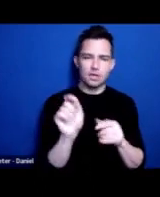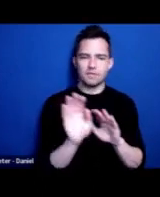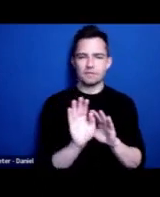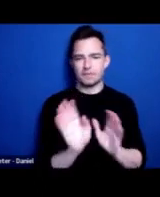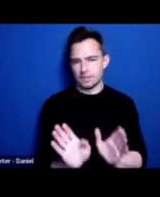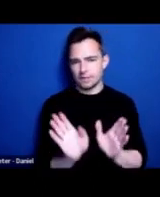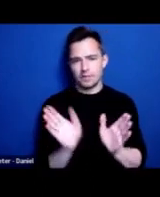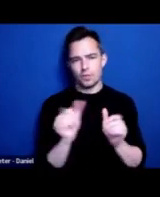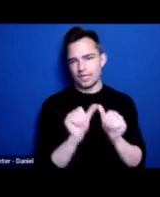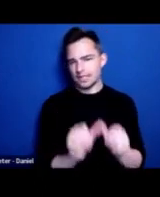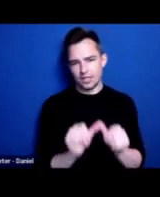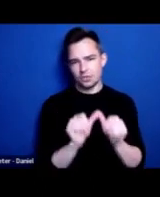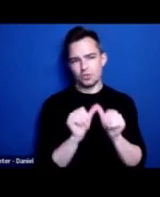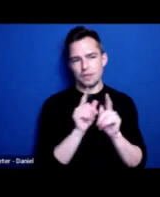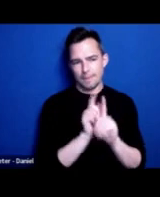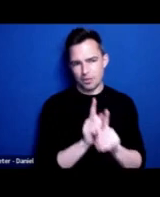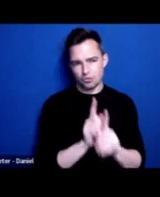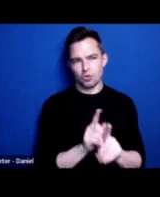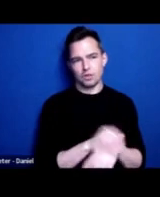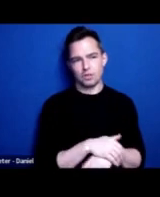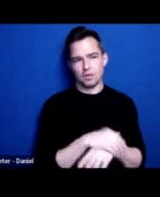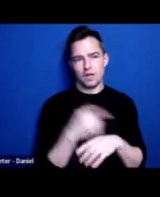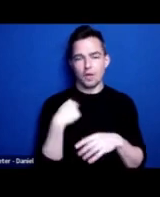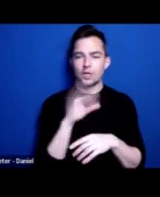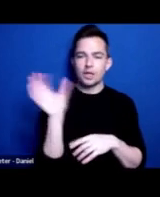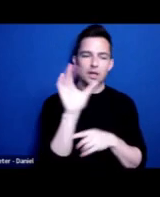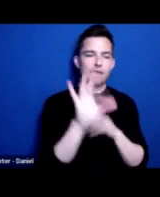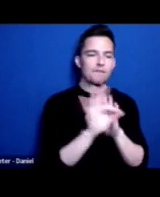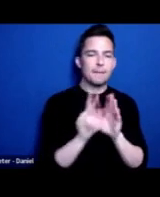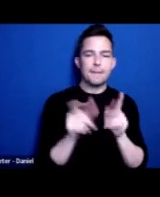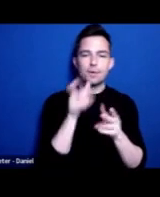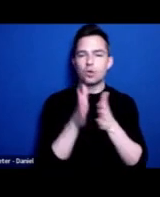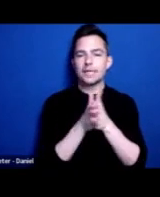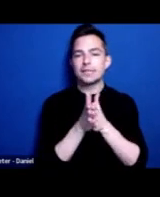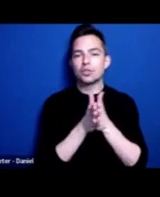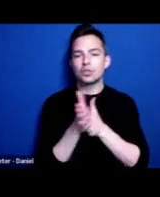we we find those people that are eager to share their experience